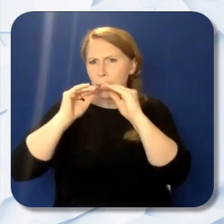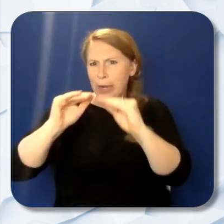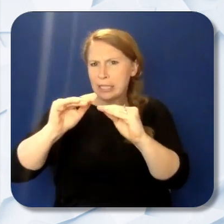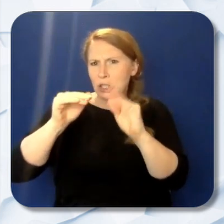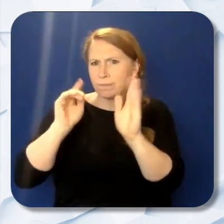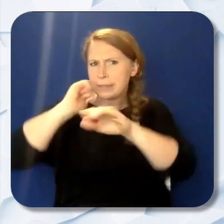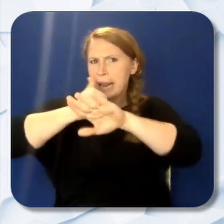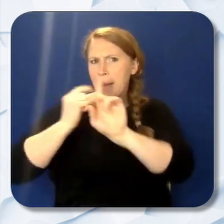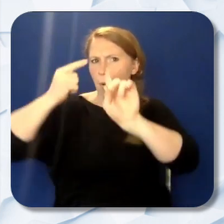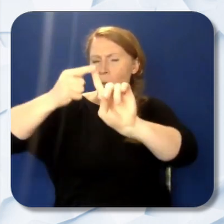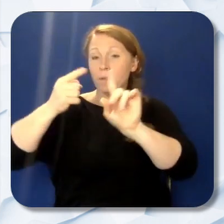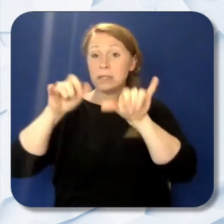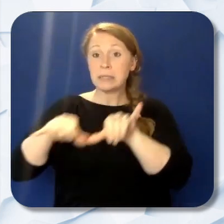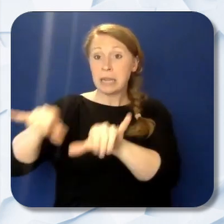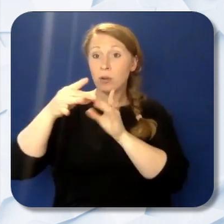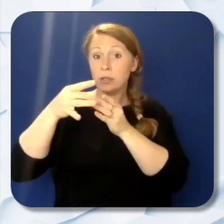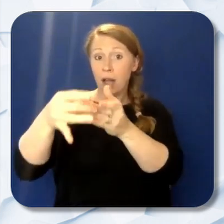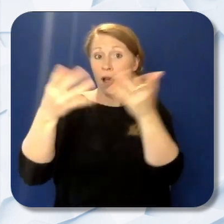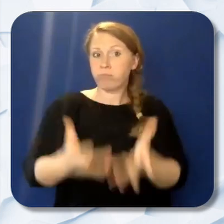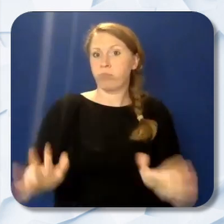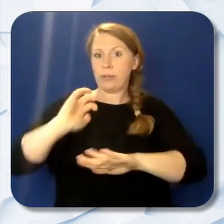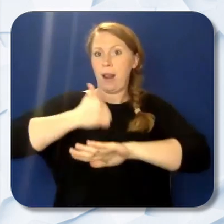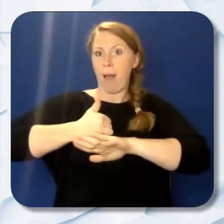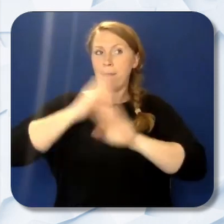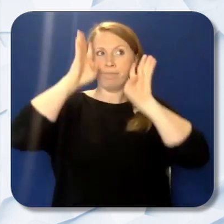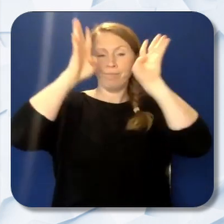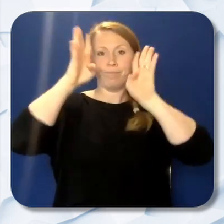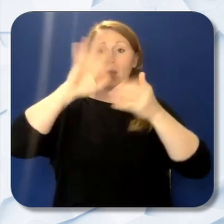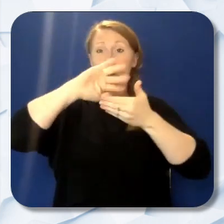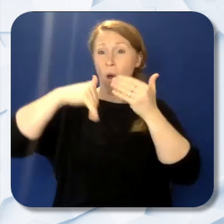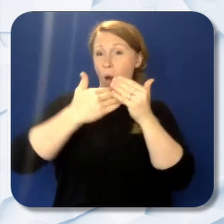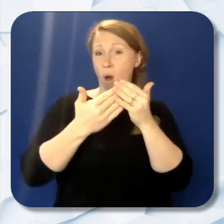They've already been created. And um, they're all available open access on the California